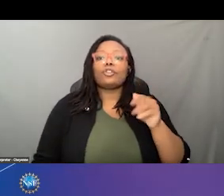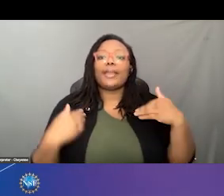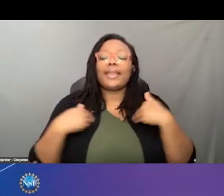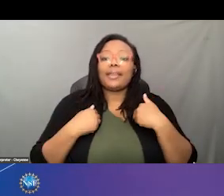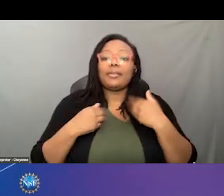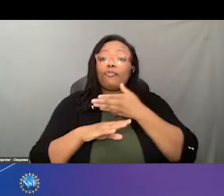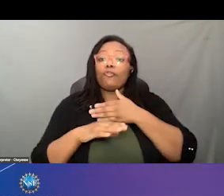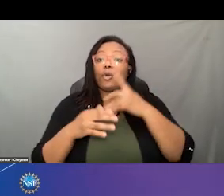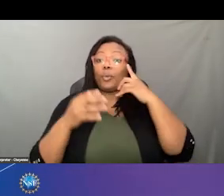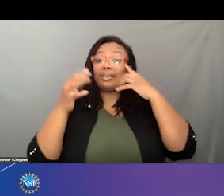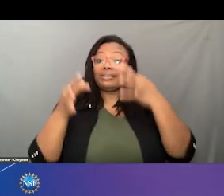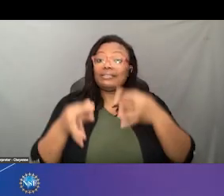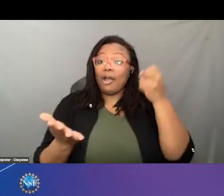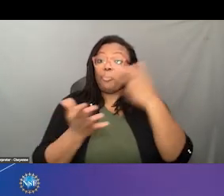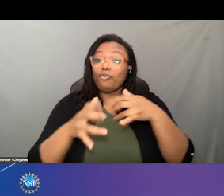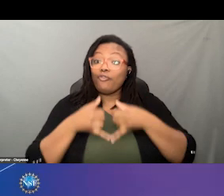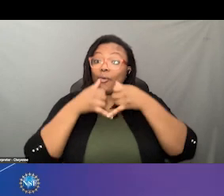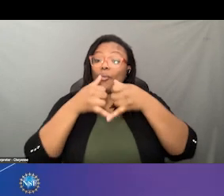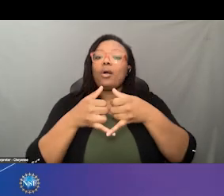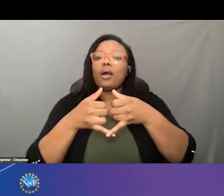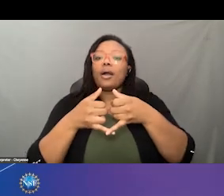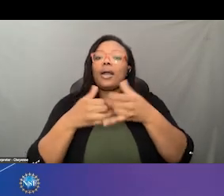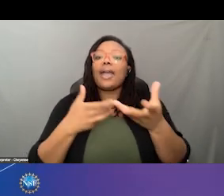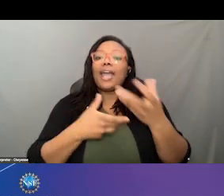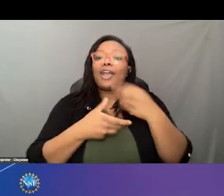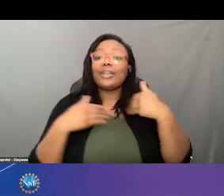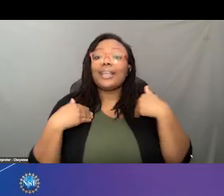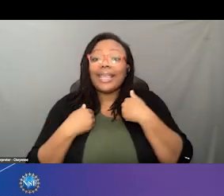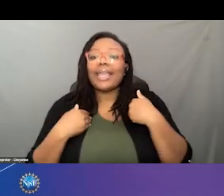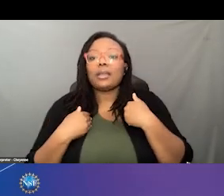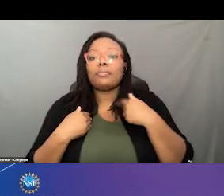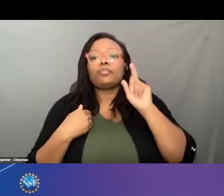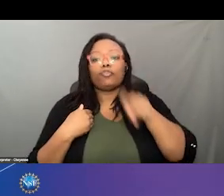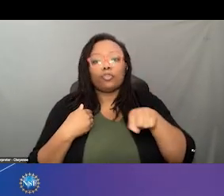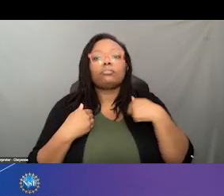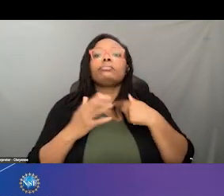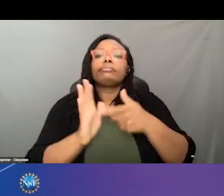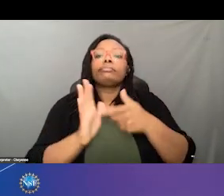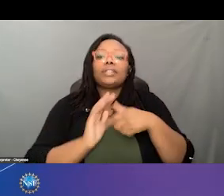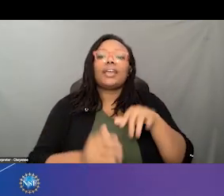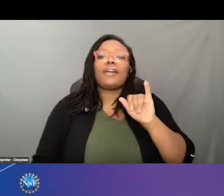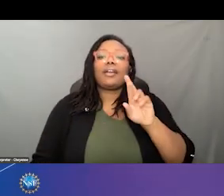Before an award can be made, all projects involving vertebrate animals must have an IACUC approval.